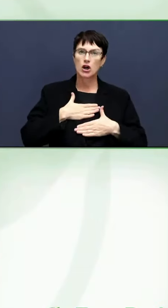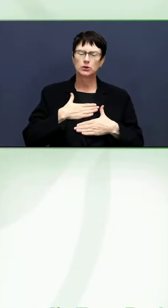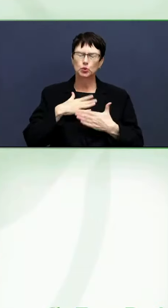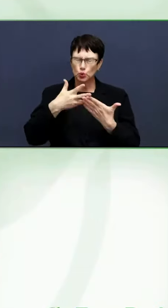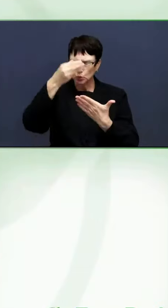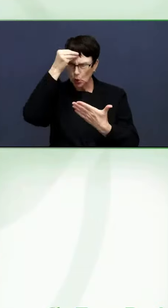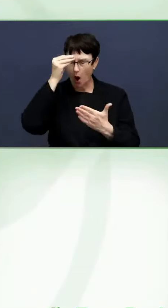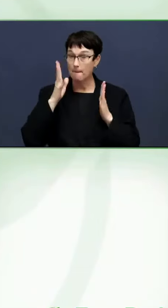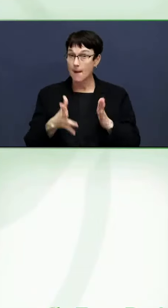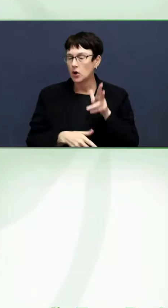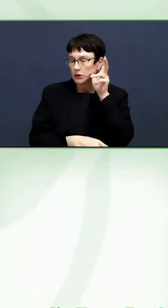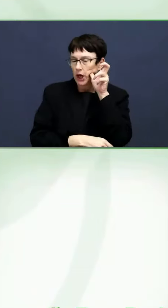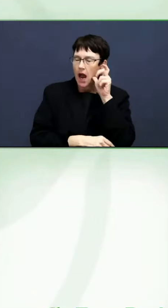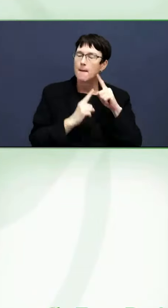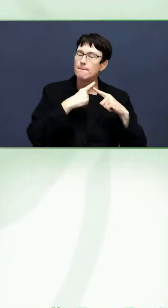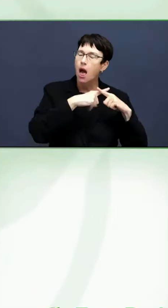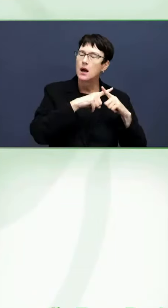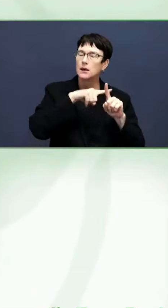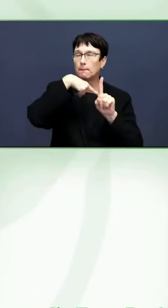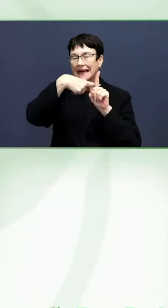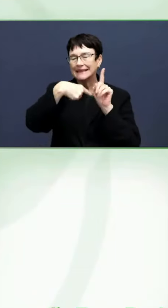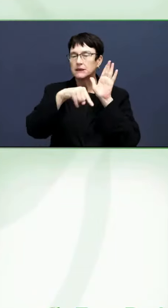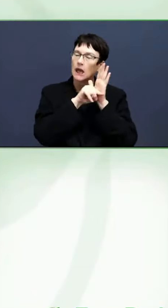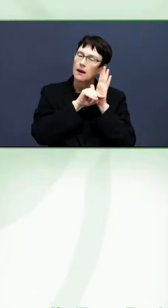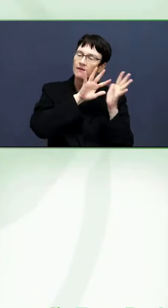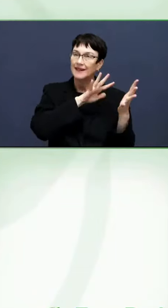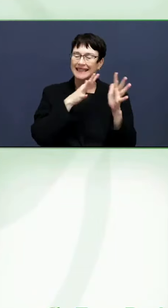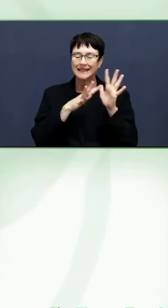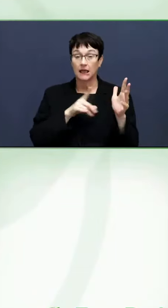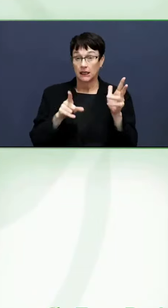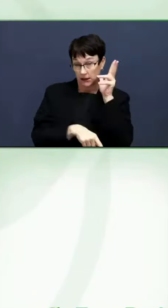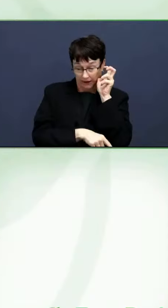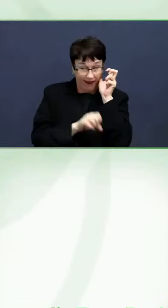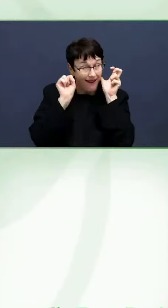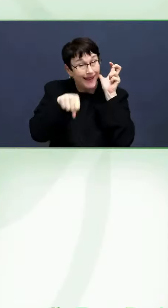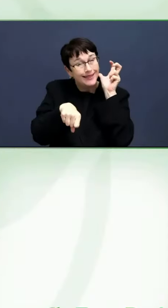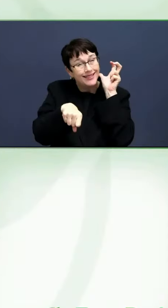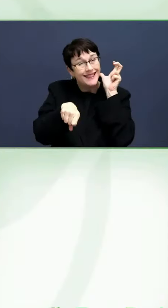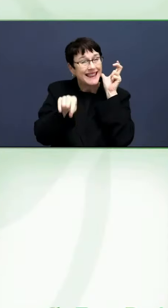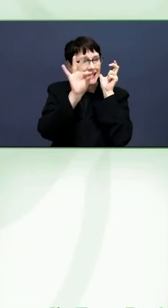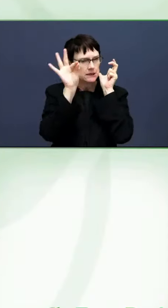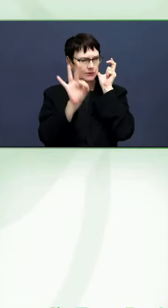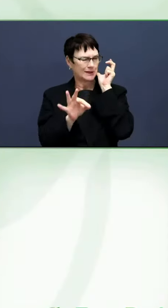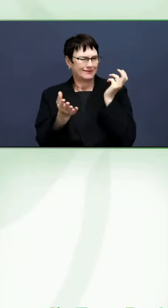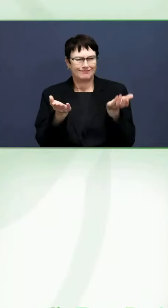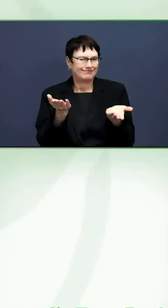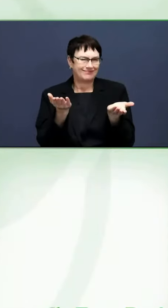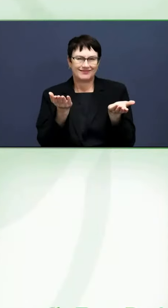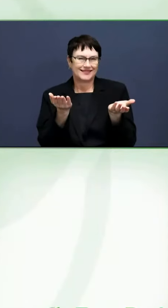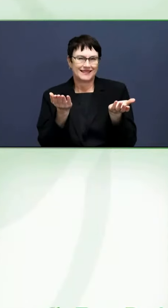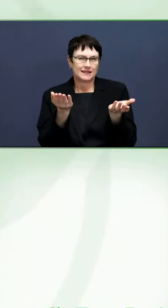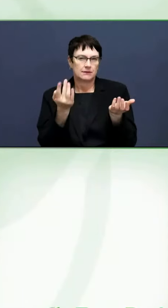So people with visual impairment are already in one sense short, the vision.